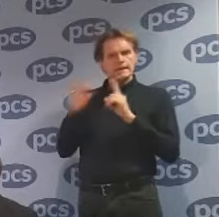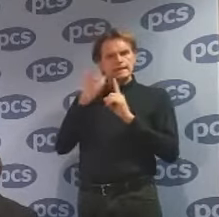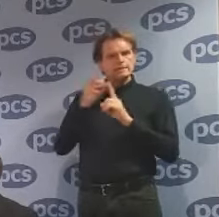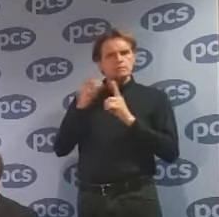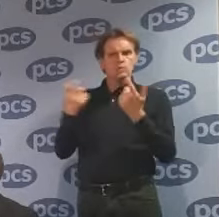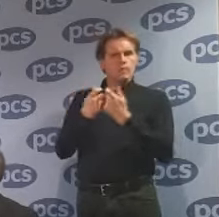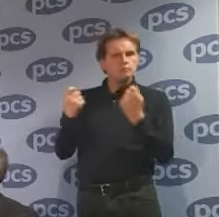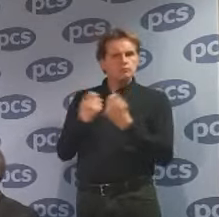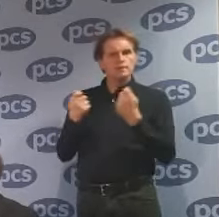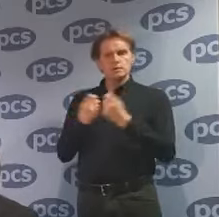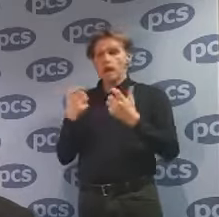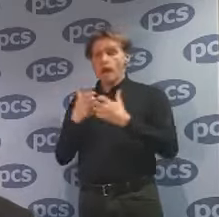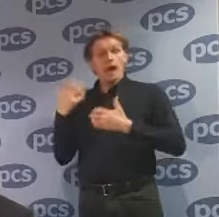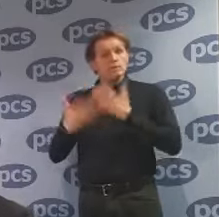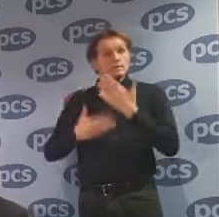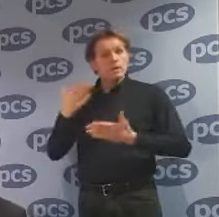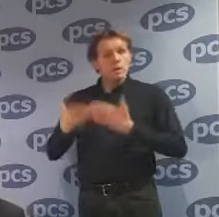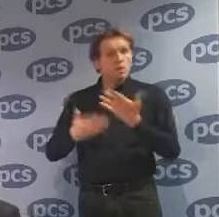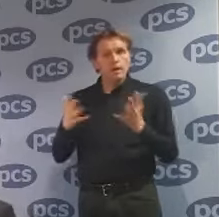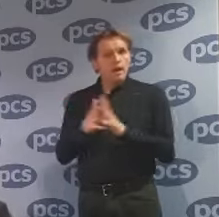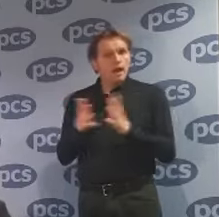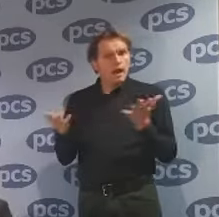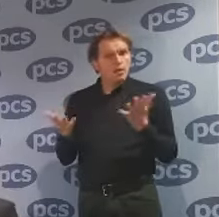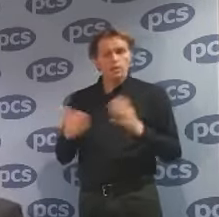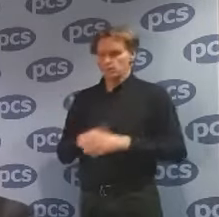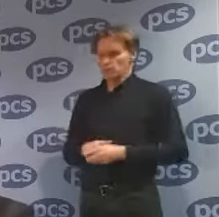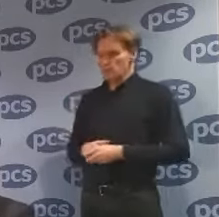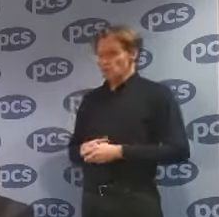been going. Hi thanks Janice and good evening everybody